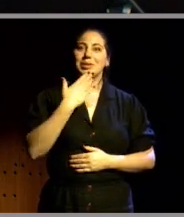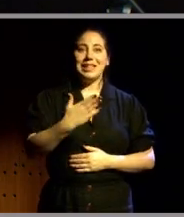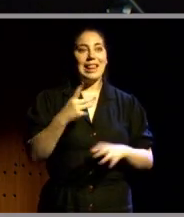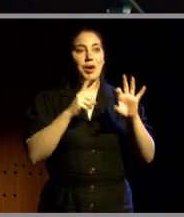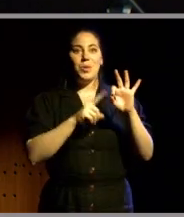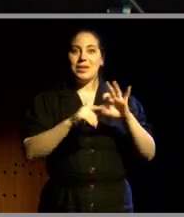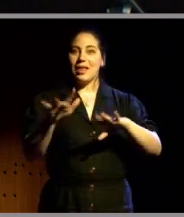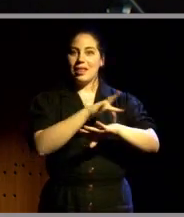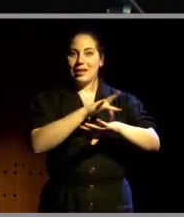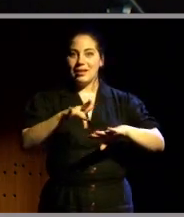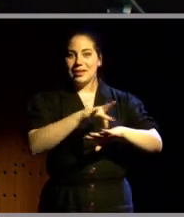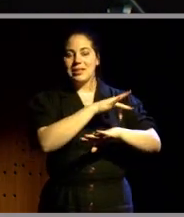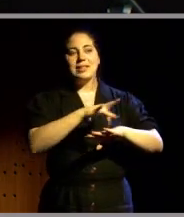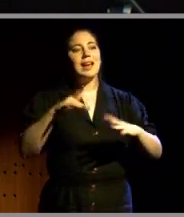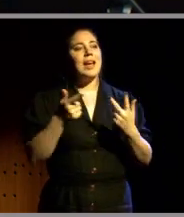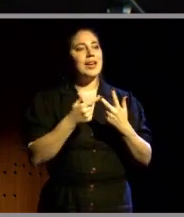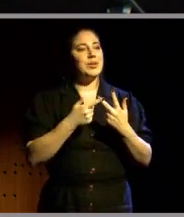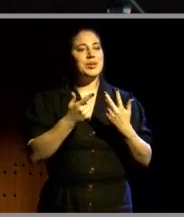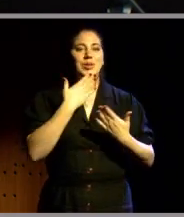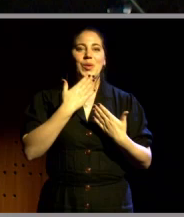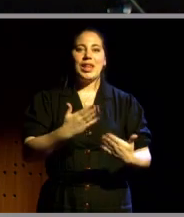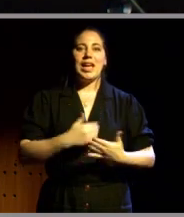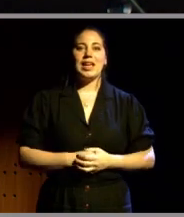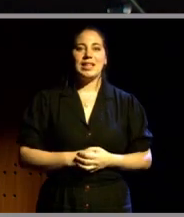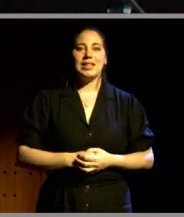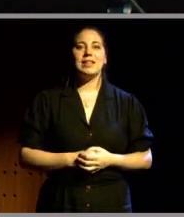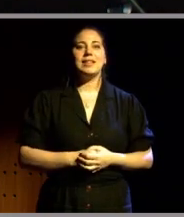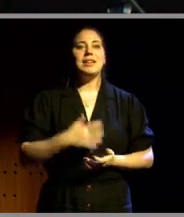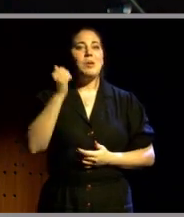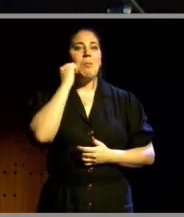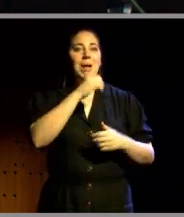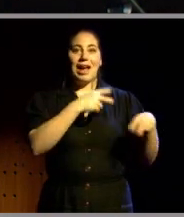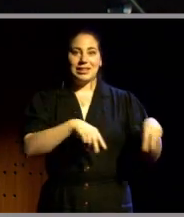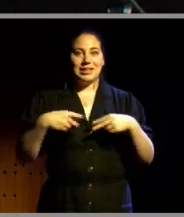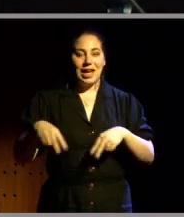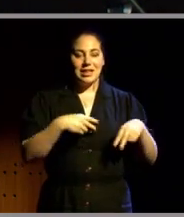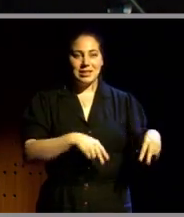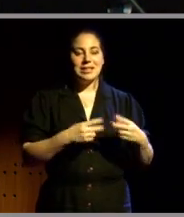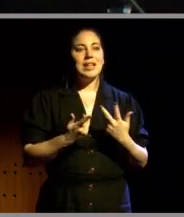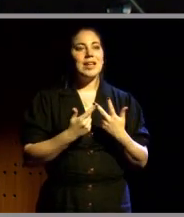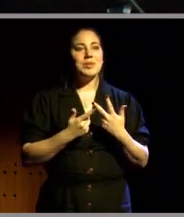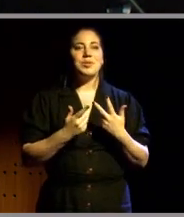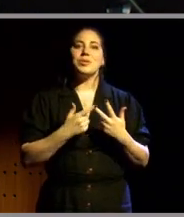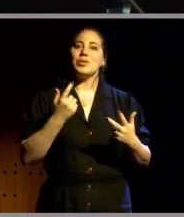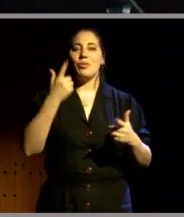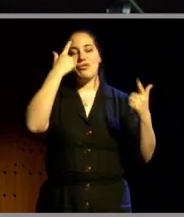Queensland Theatre and also thank the Blackdance, but also Creative Australia and the team as well